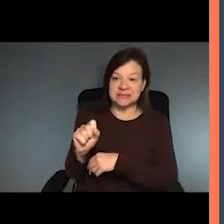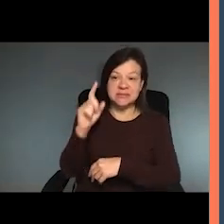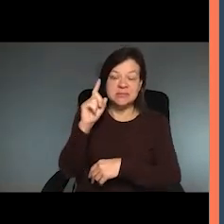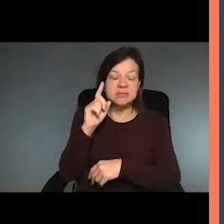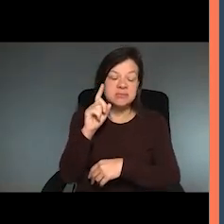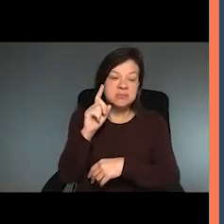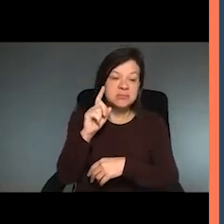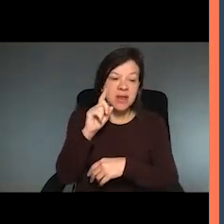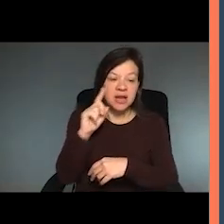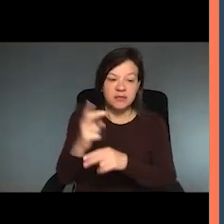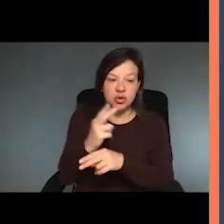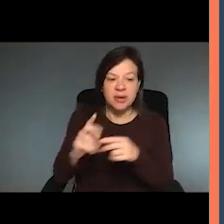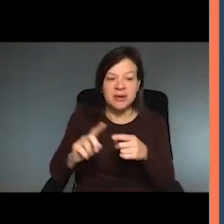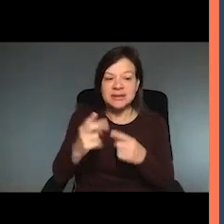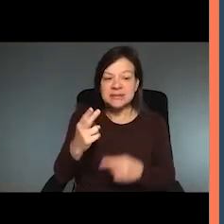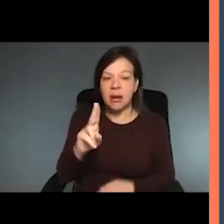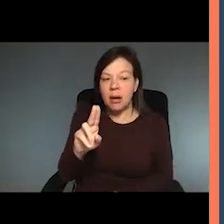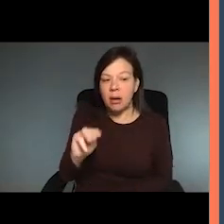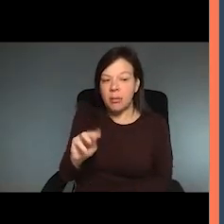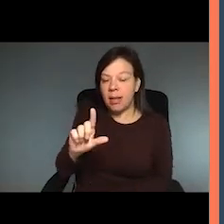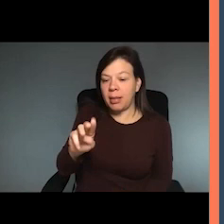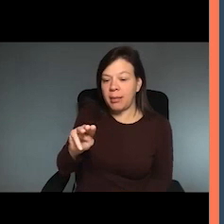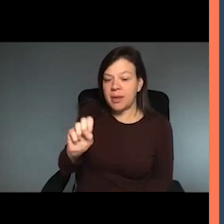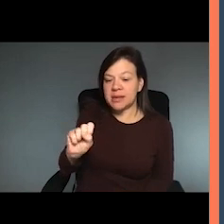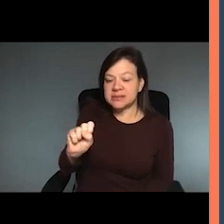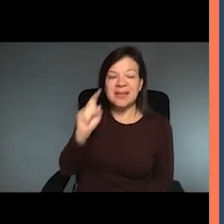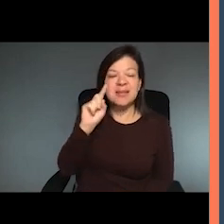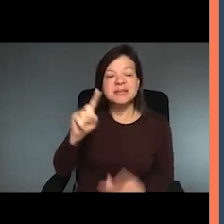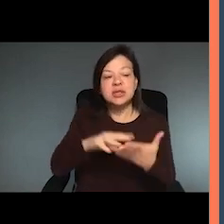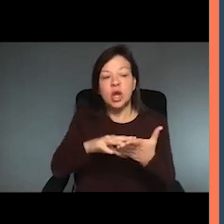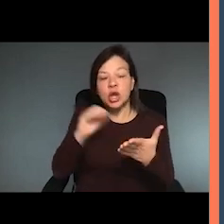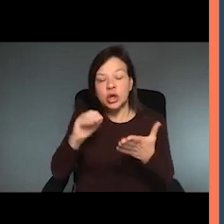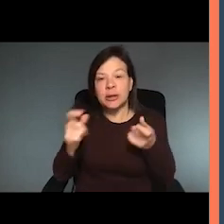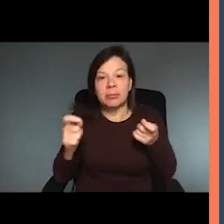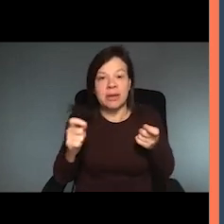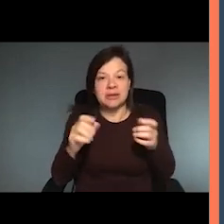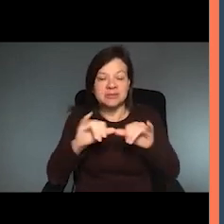PEOPLE HAVE HEARD ABOUT IS HubL LMS CREATED BY IMPULSE